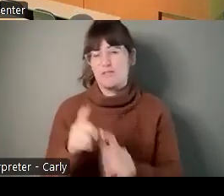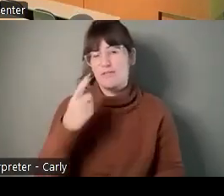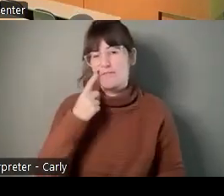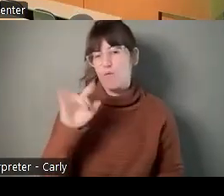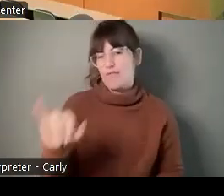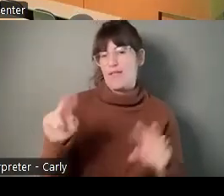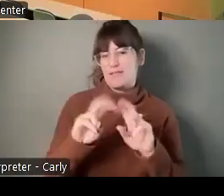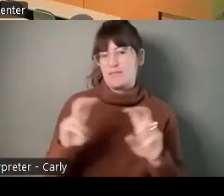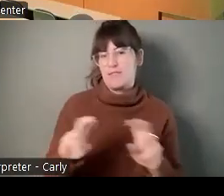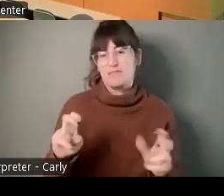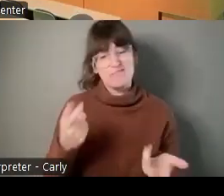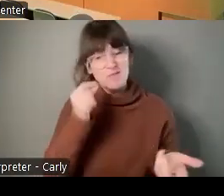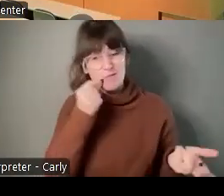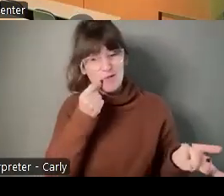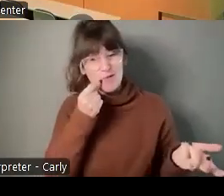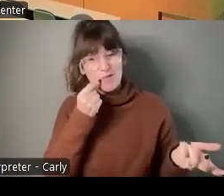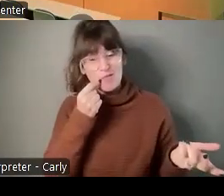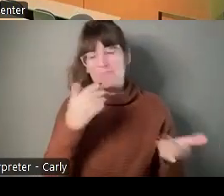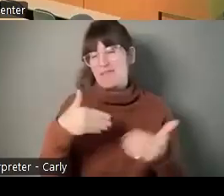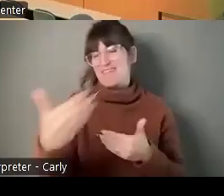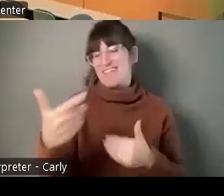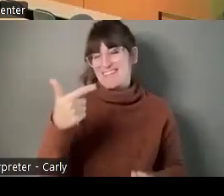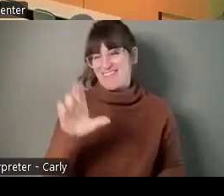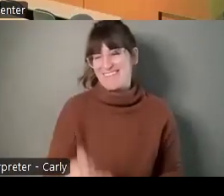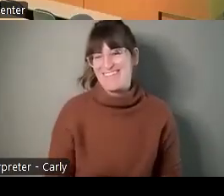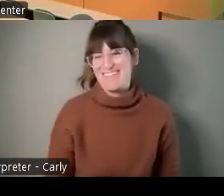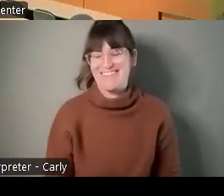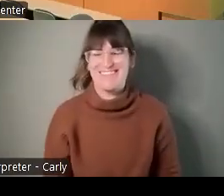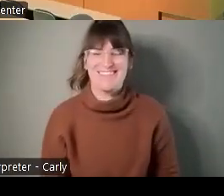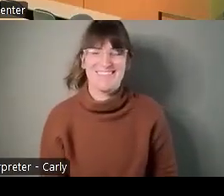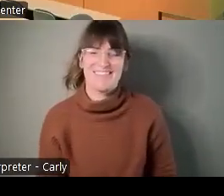I think that's pretty cool. Maybe another grand rounds. I was going to say that another cool